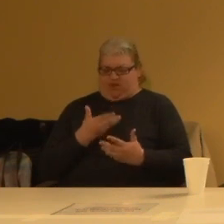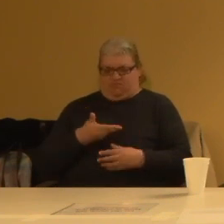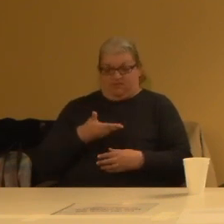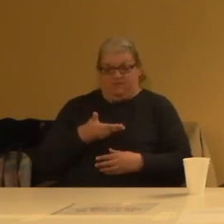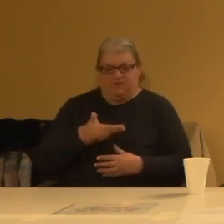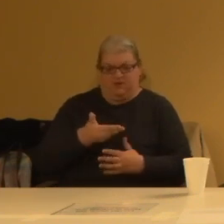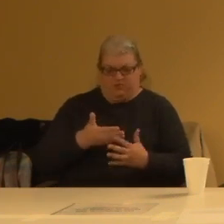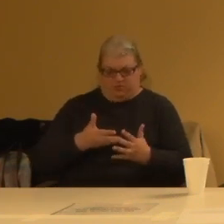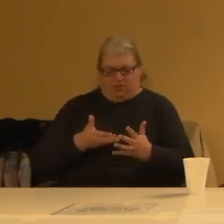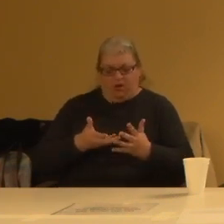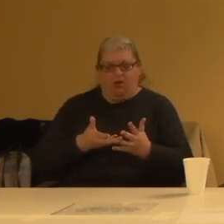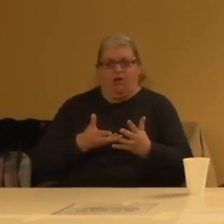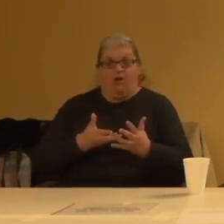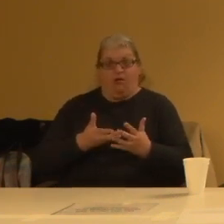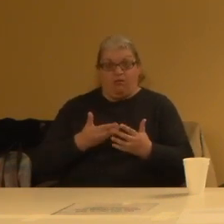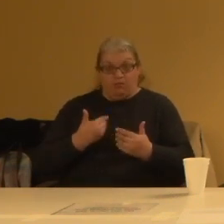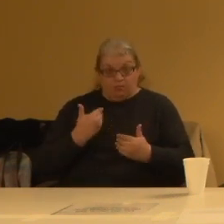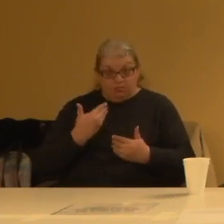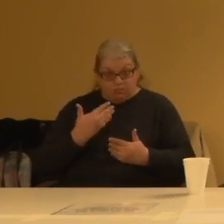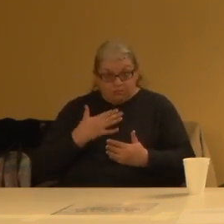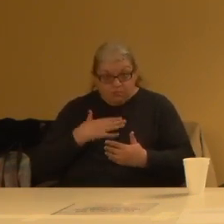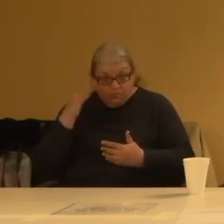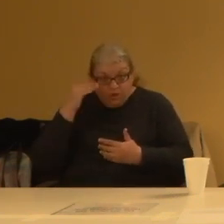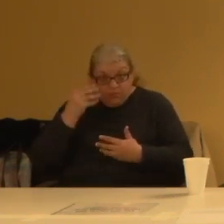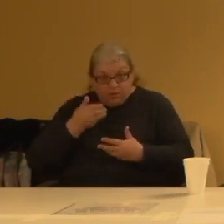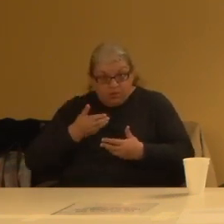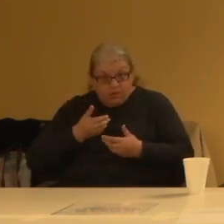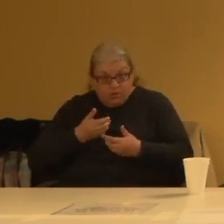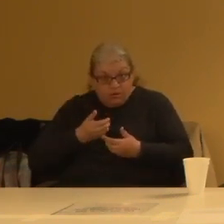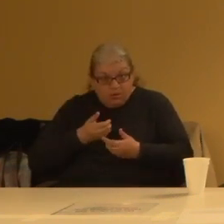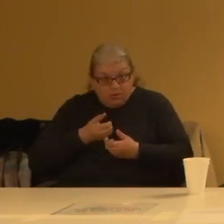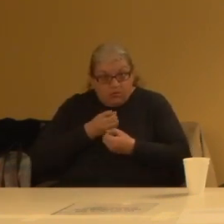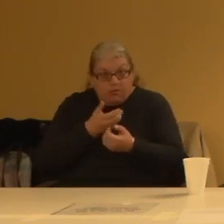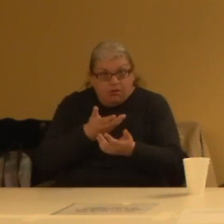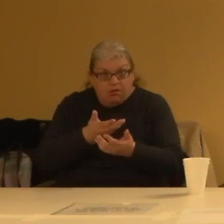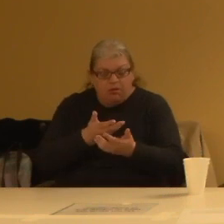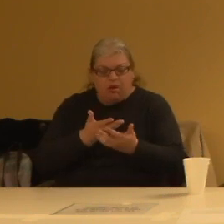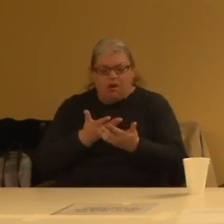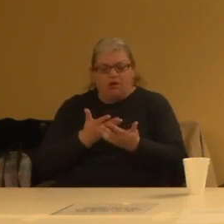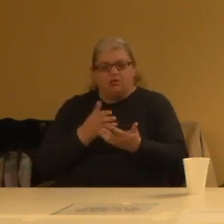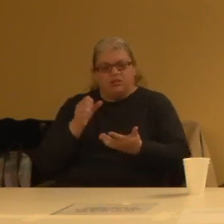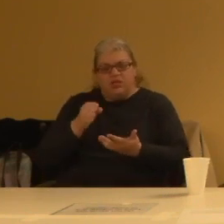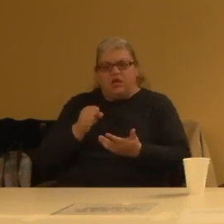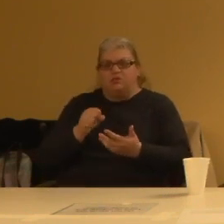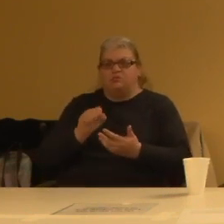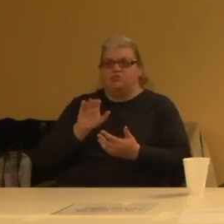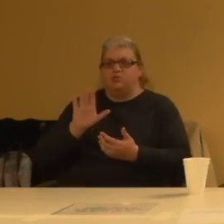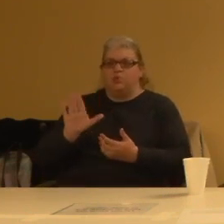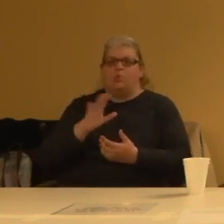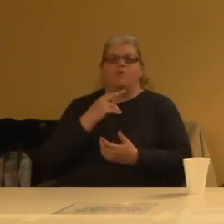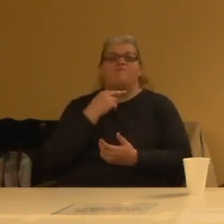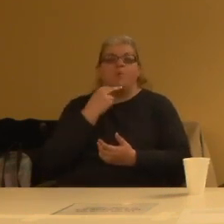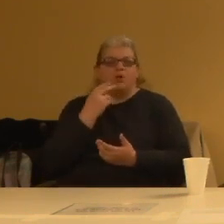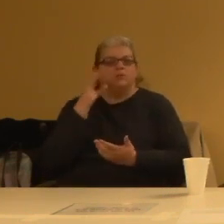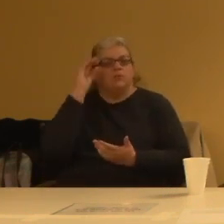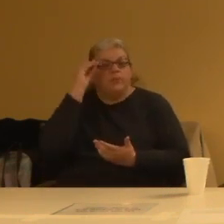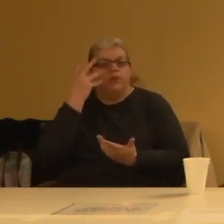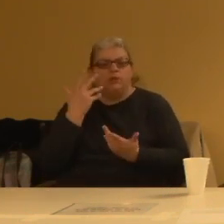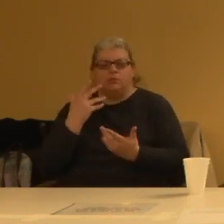and like that, you know, your voice is part of the equation, and so that invitation won't always come,